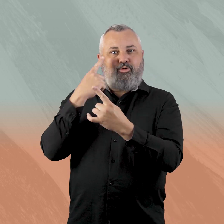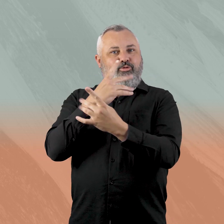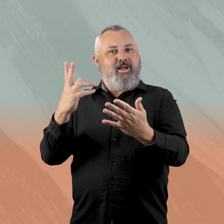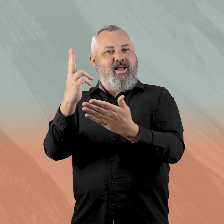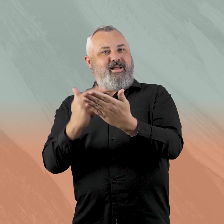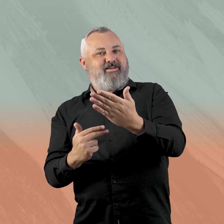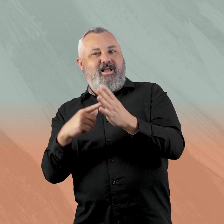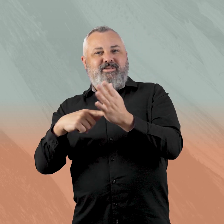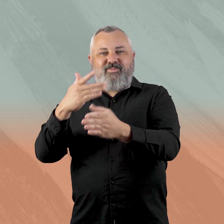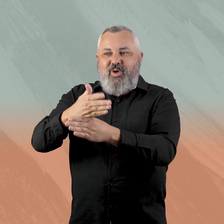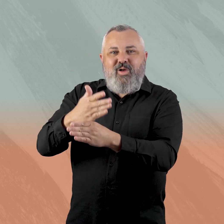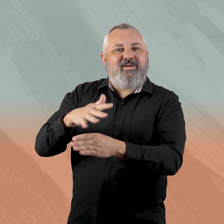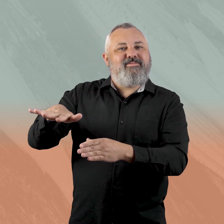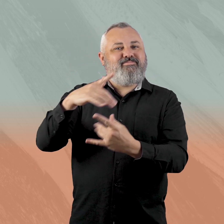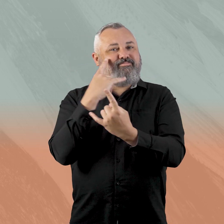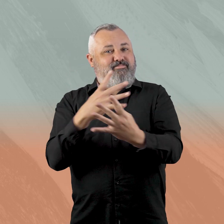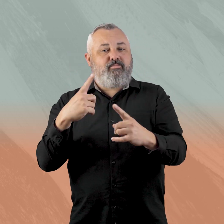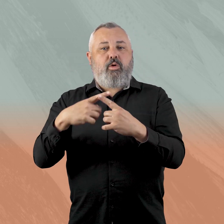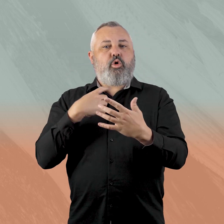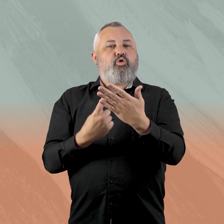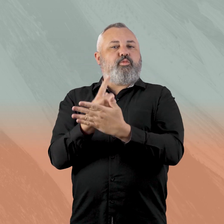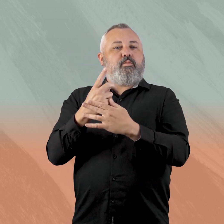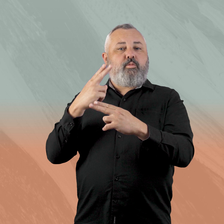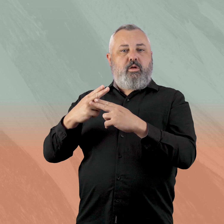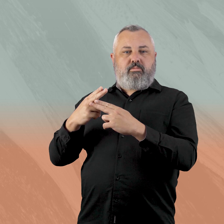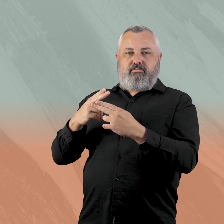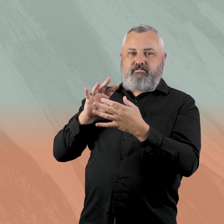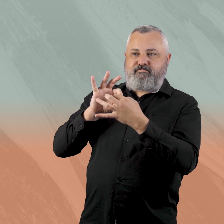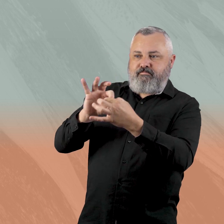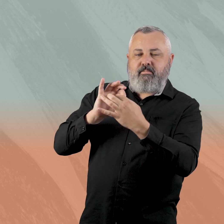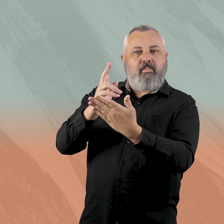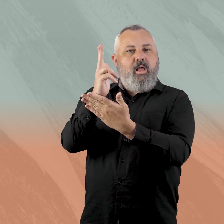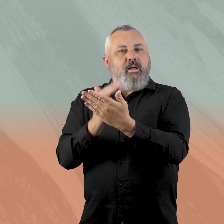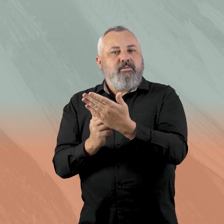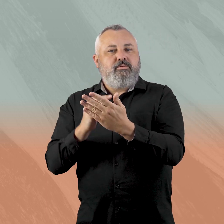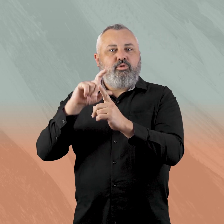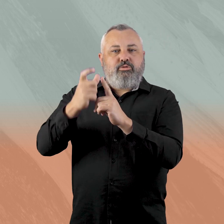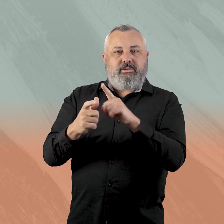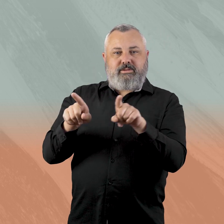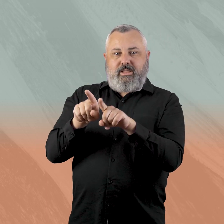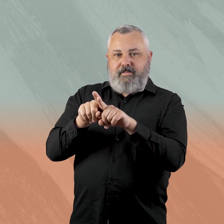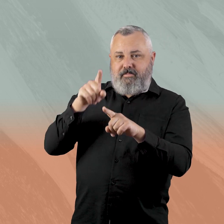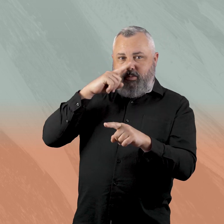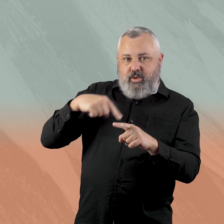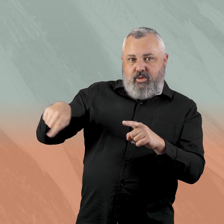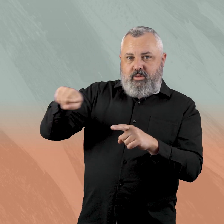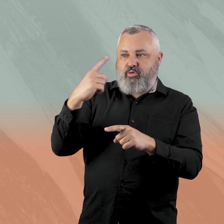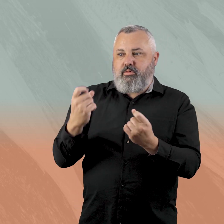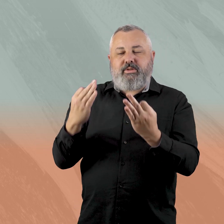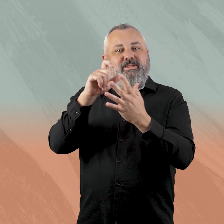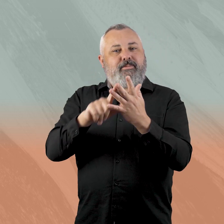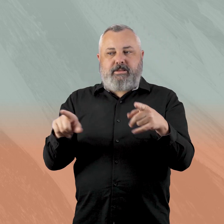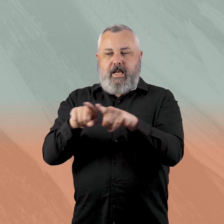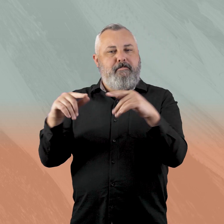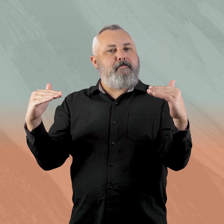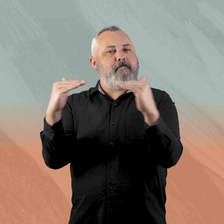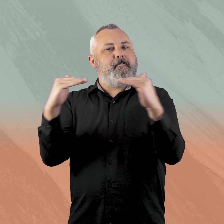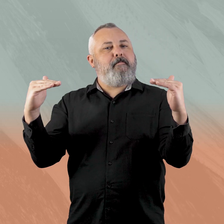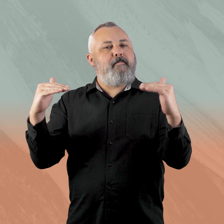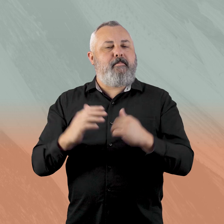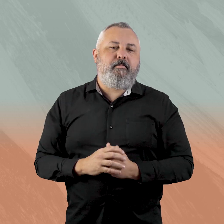present work, but to access and engage with arts and culture on an equal basis as people without disability.